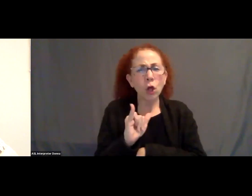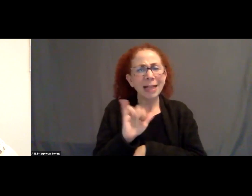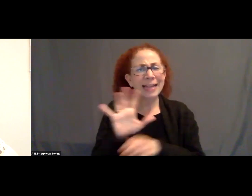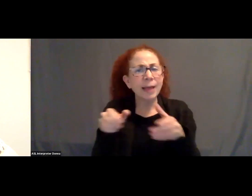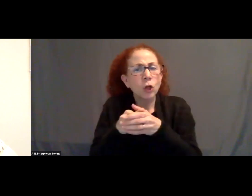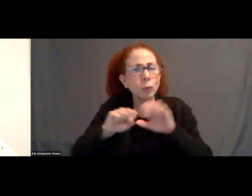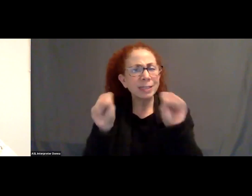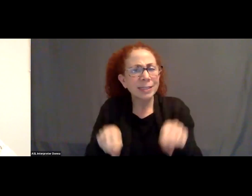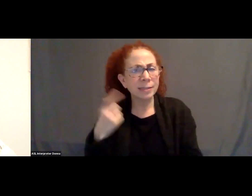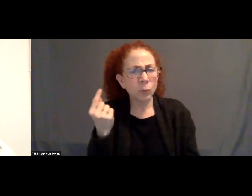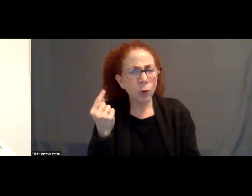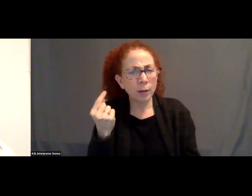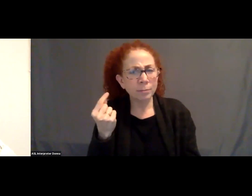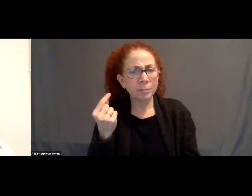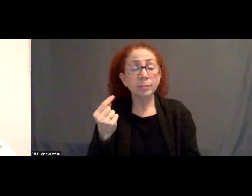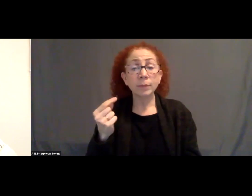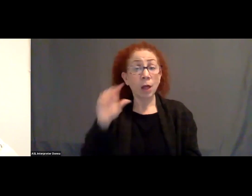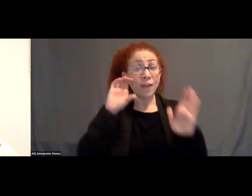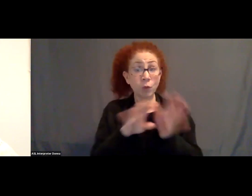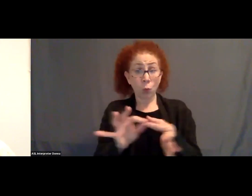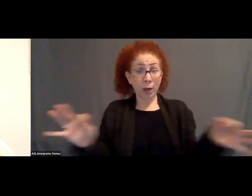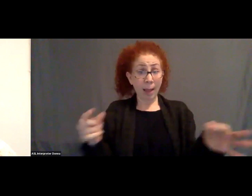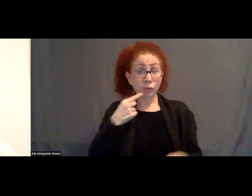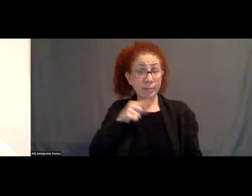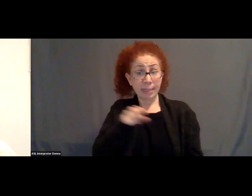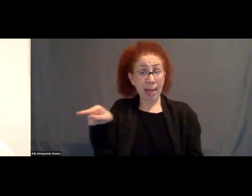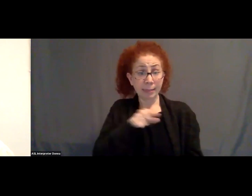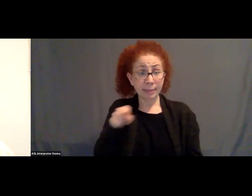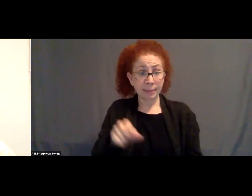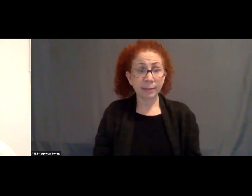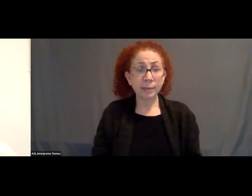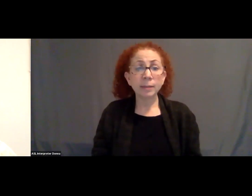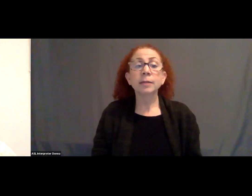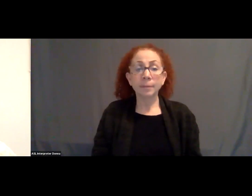The photo caption tells us convict labor in the South